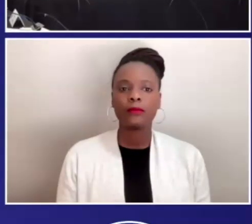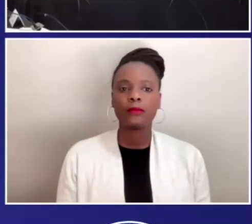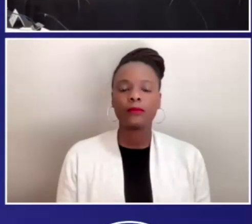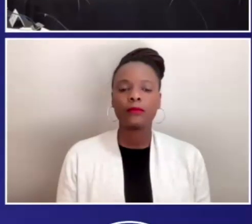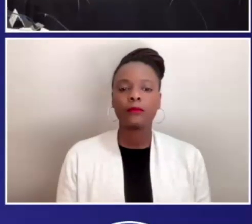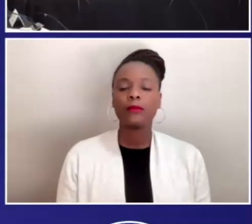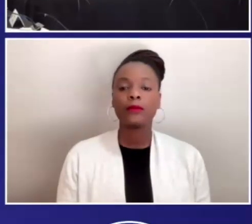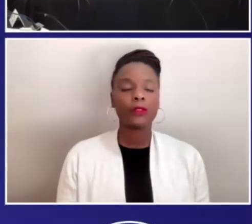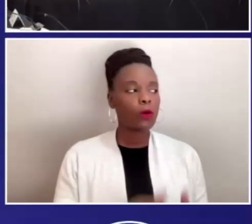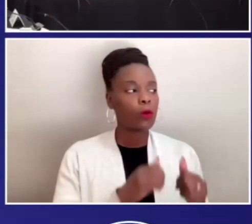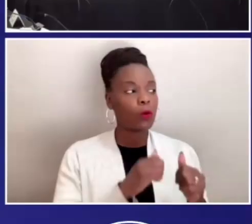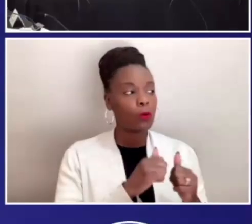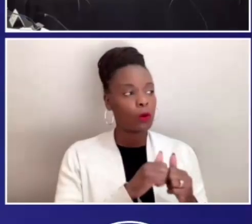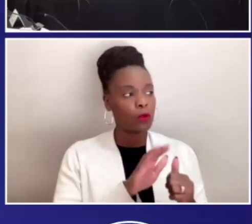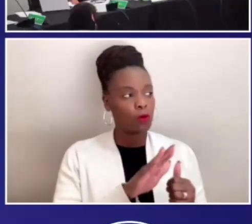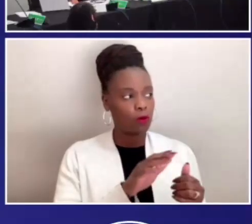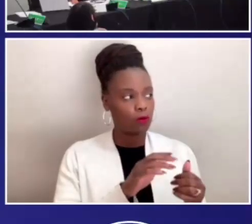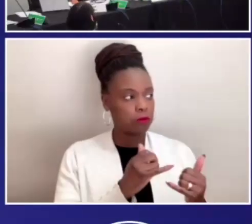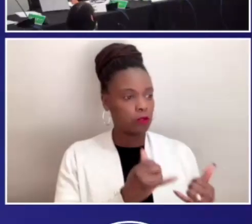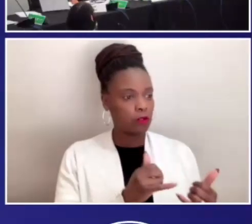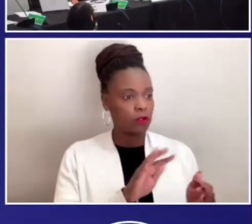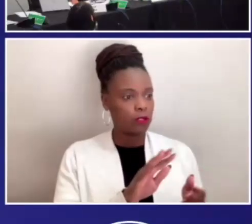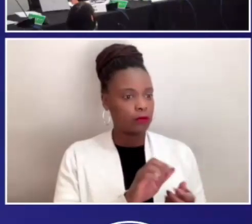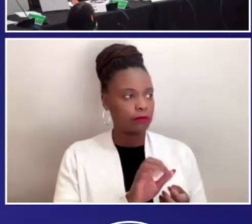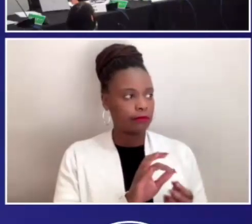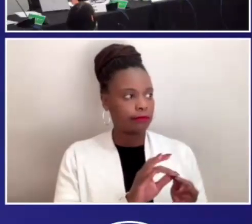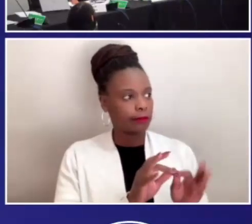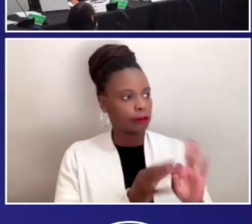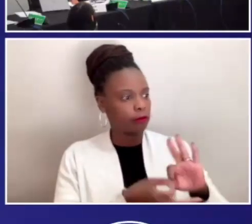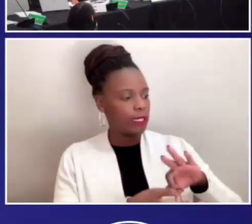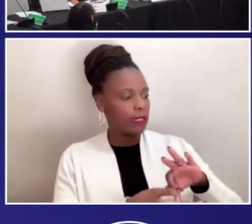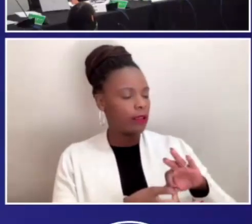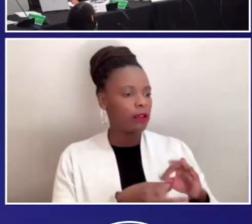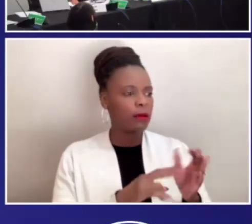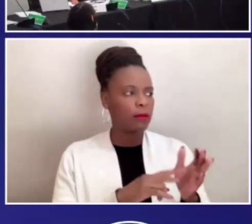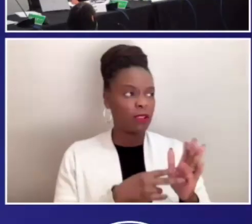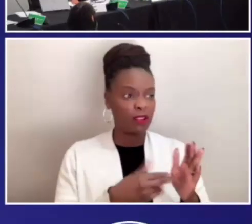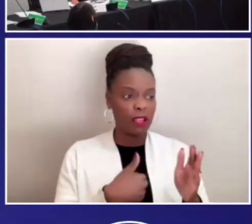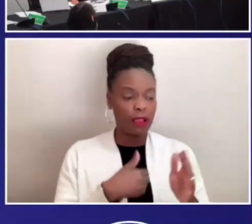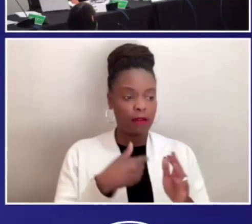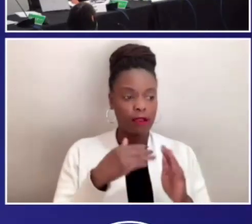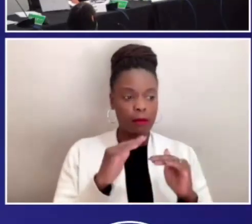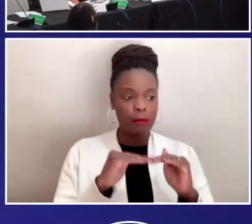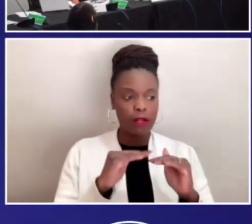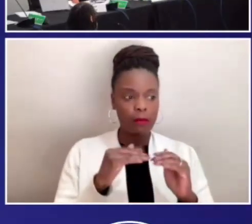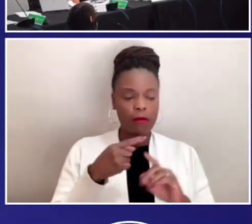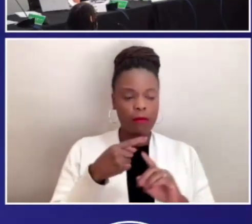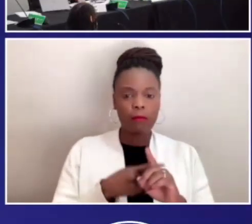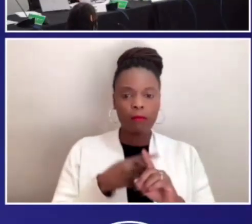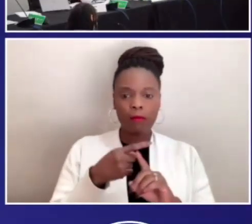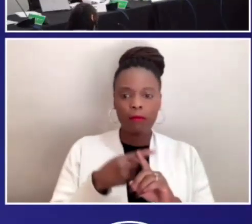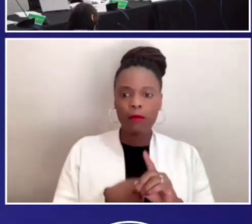the regulations, is there a minimum monthly payment requirement for the Tiered Standard Repayment Plan?